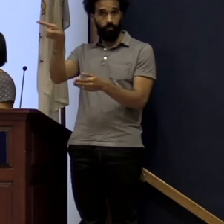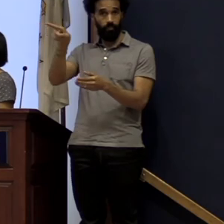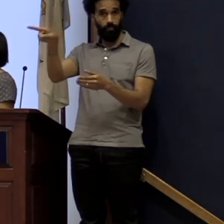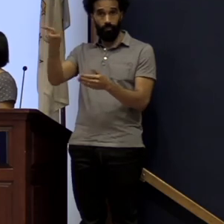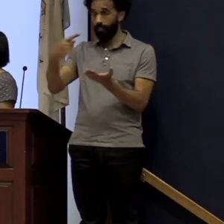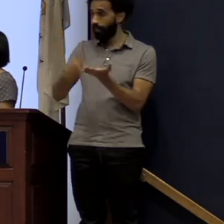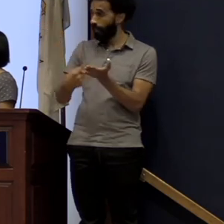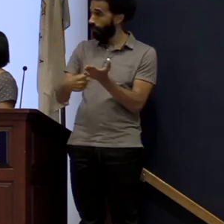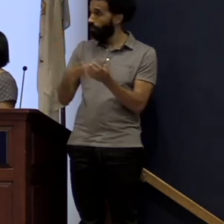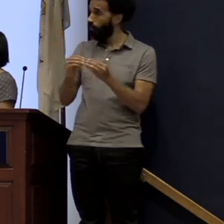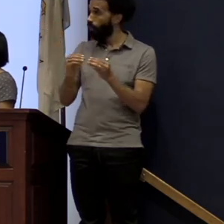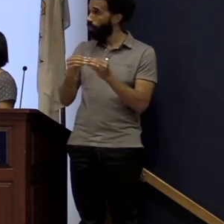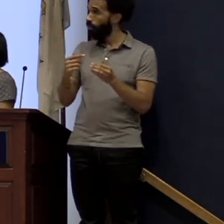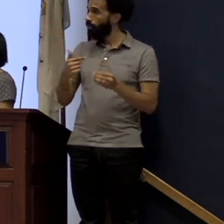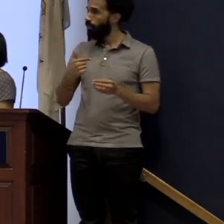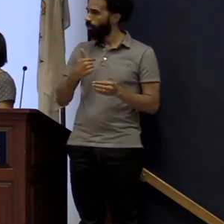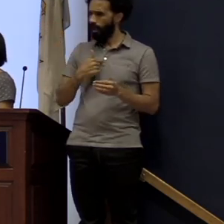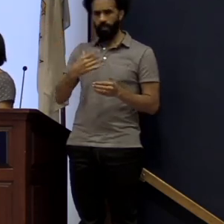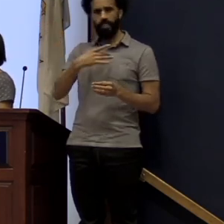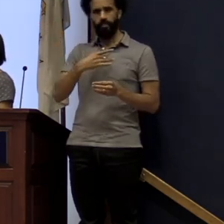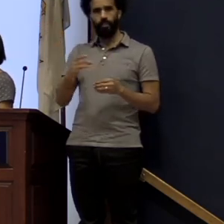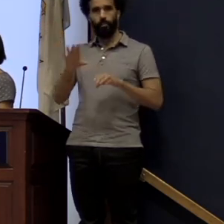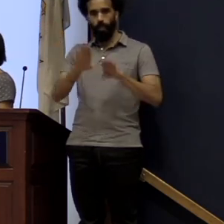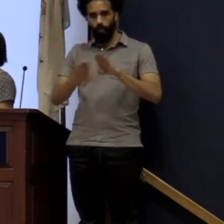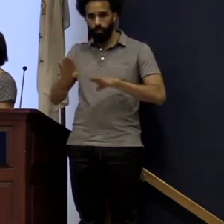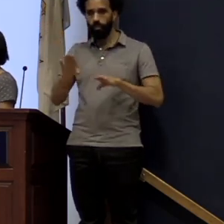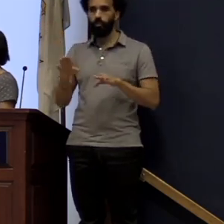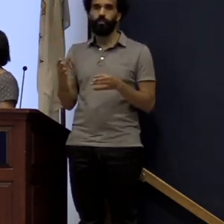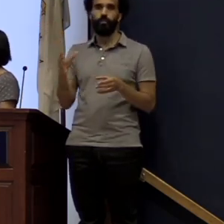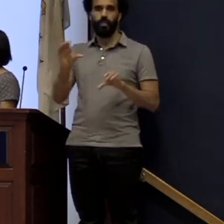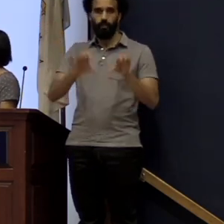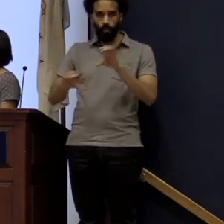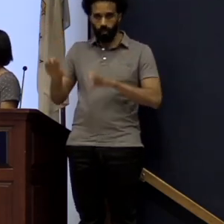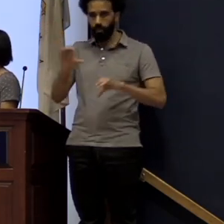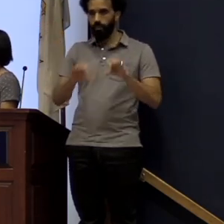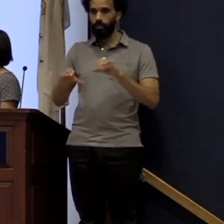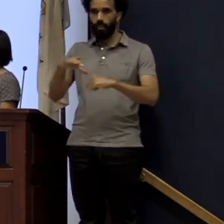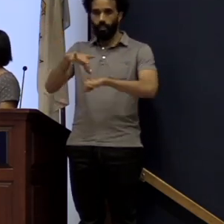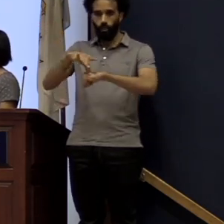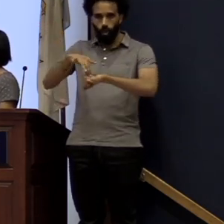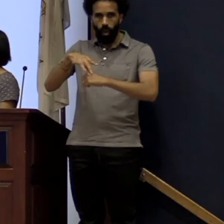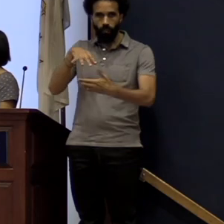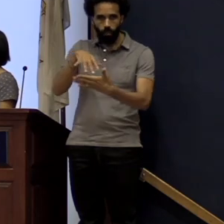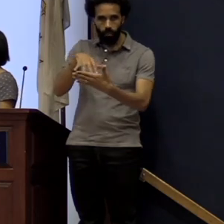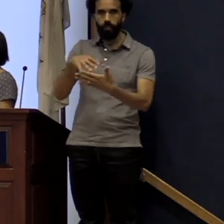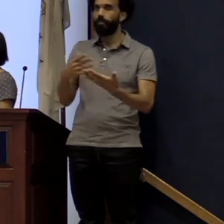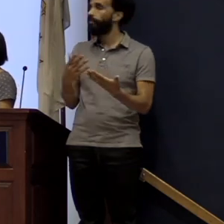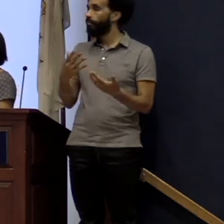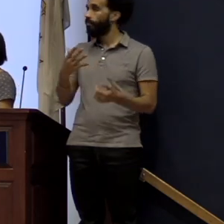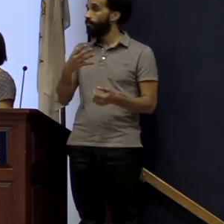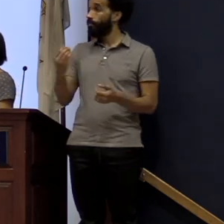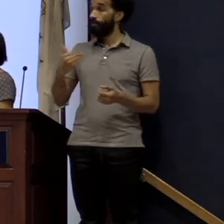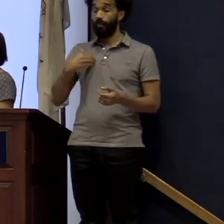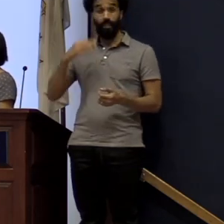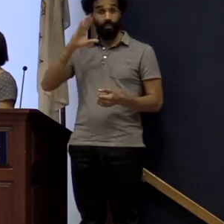Science like biology, chemistry, geology ,the creation of knowledge in this side, and I know you said you're using these terms